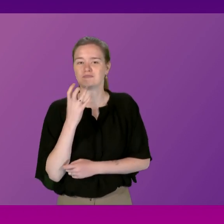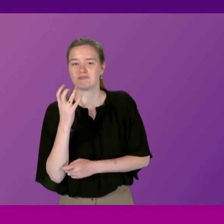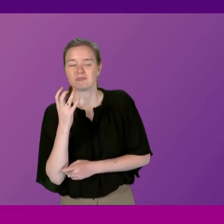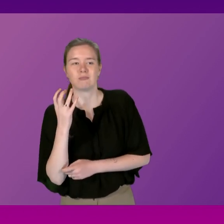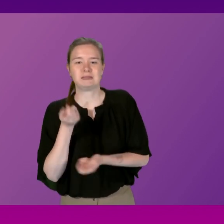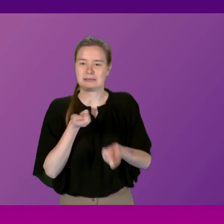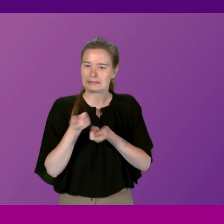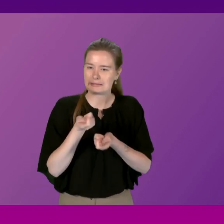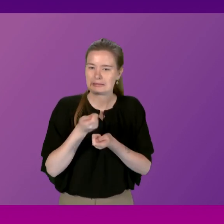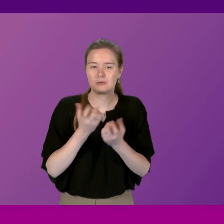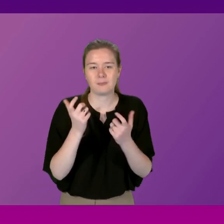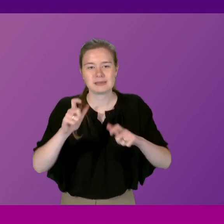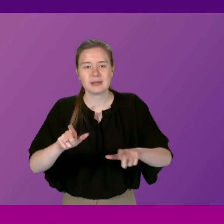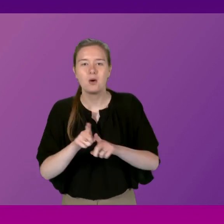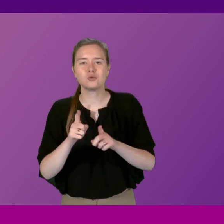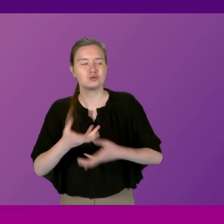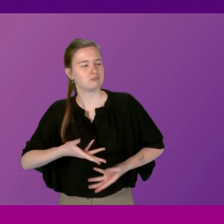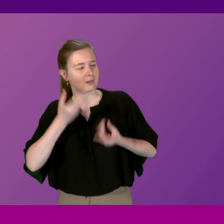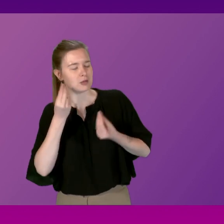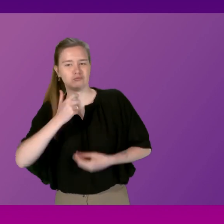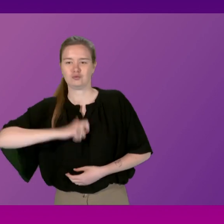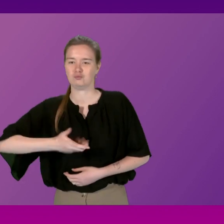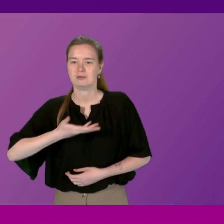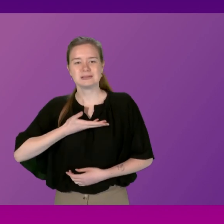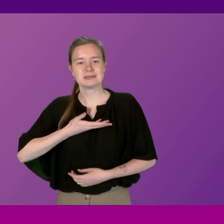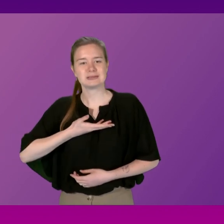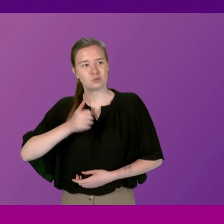is about the lessons around human rights, which we should learn.